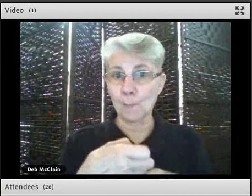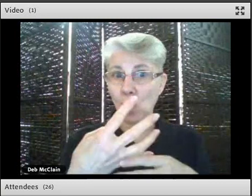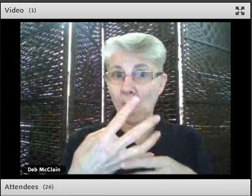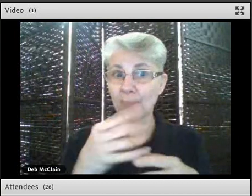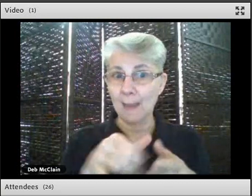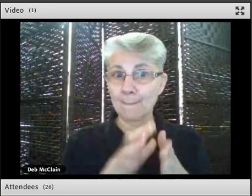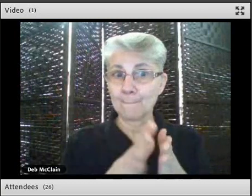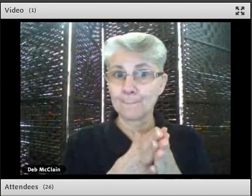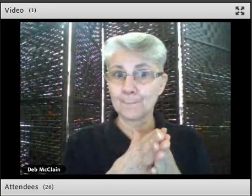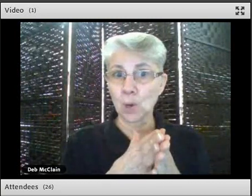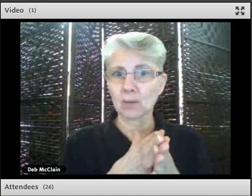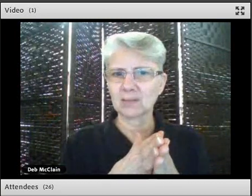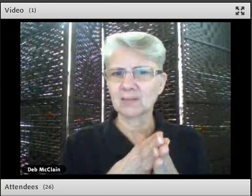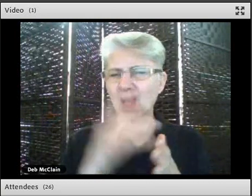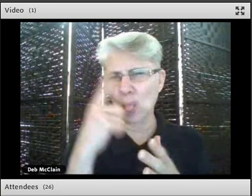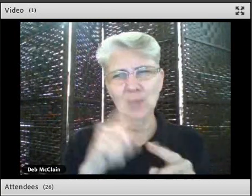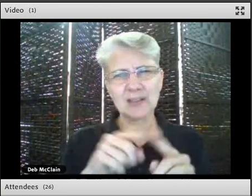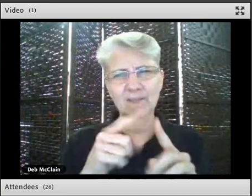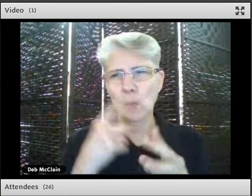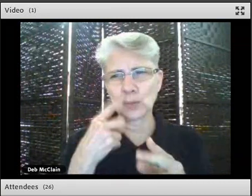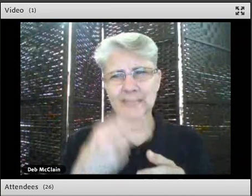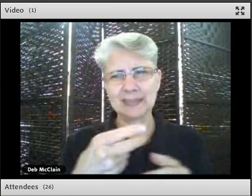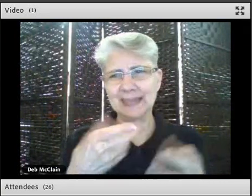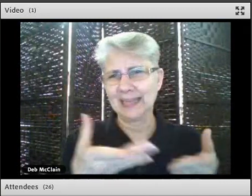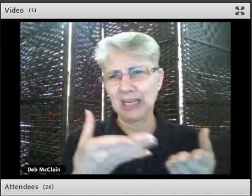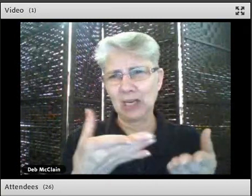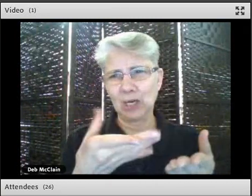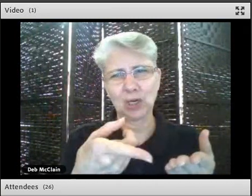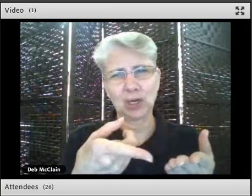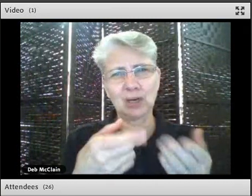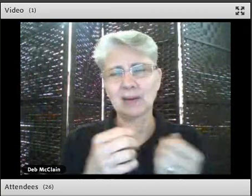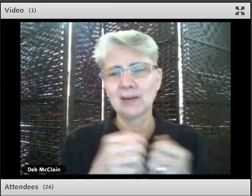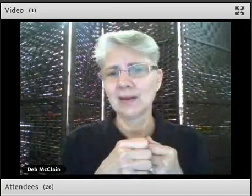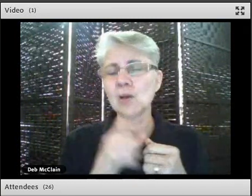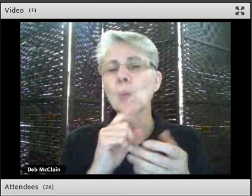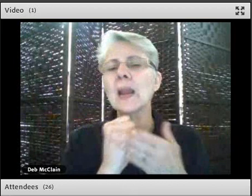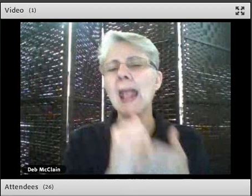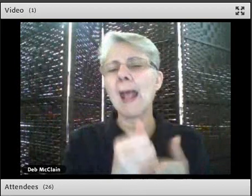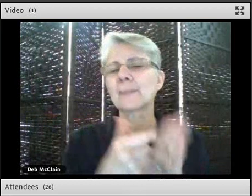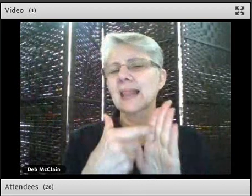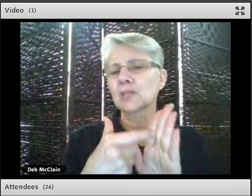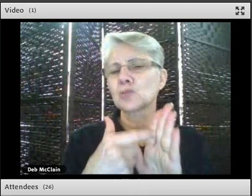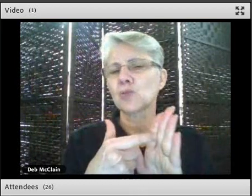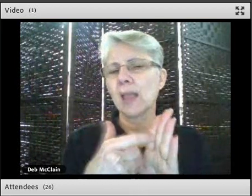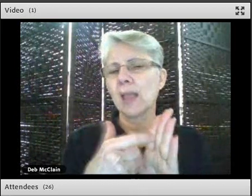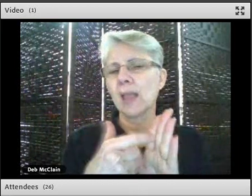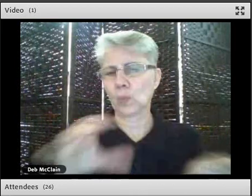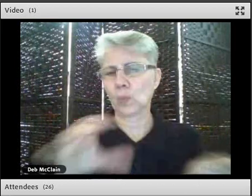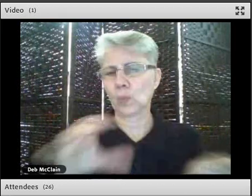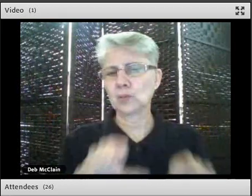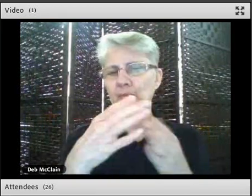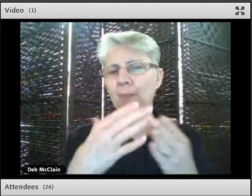that we do with electronic resource cataloging, because stuff changes on these websites over time.